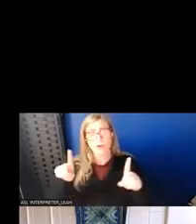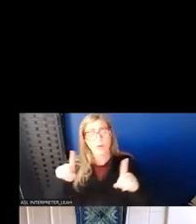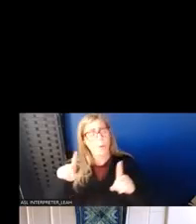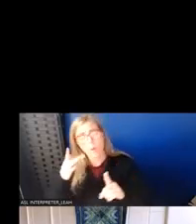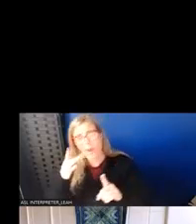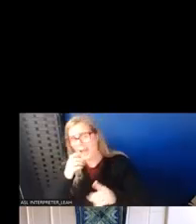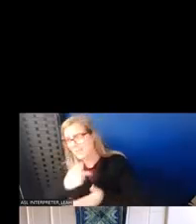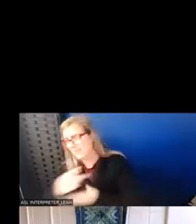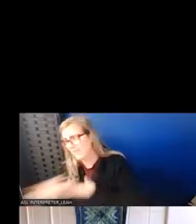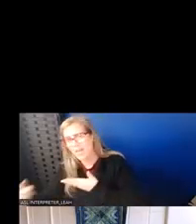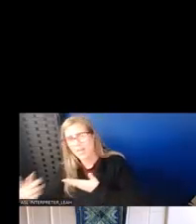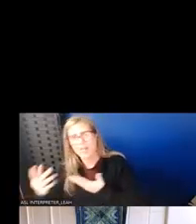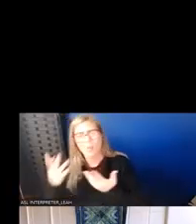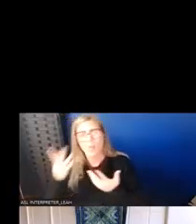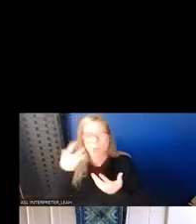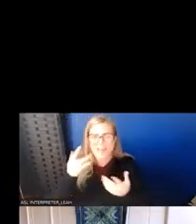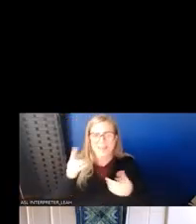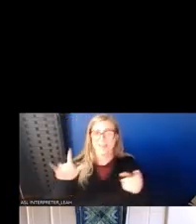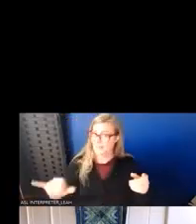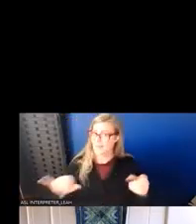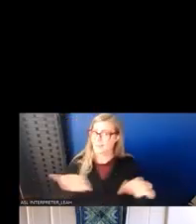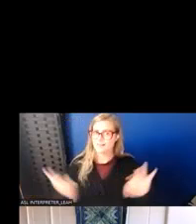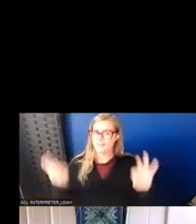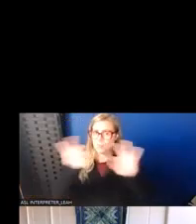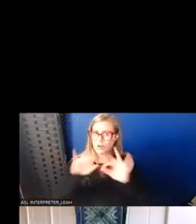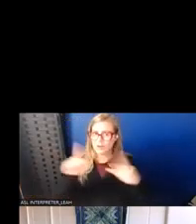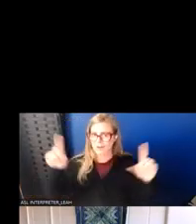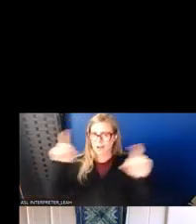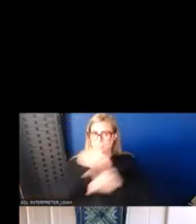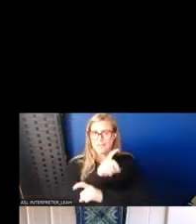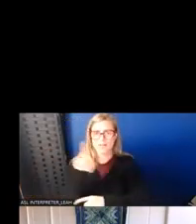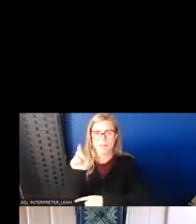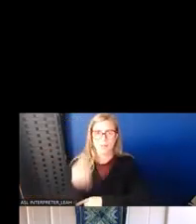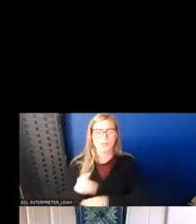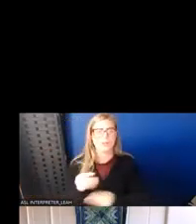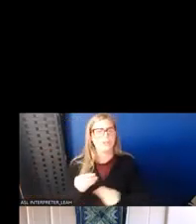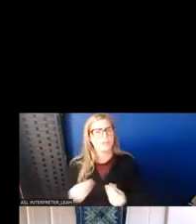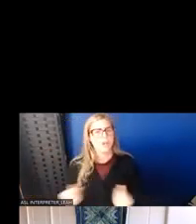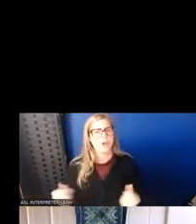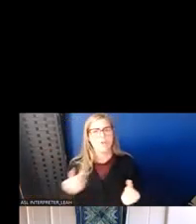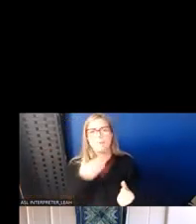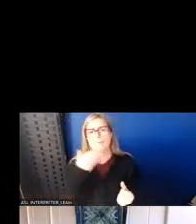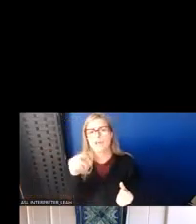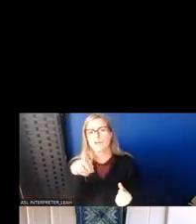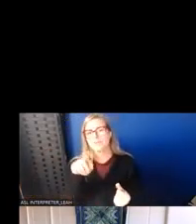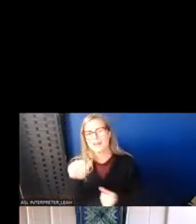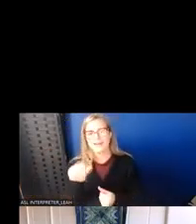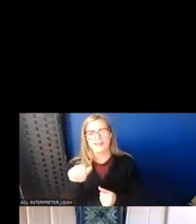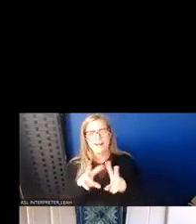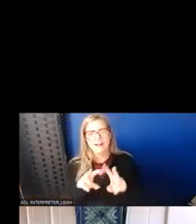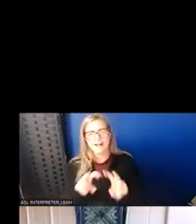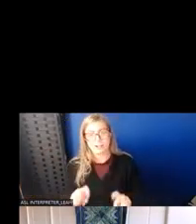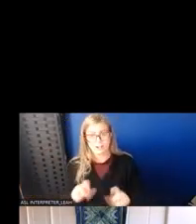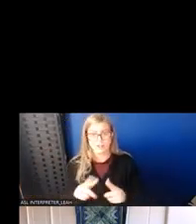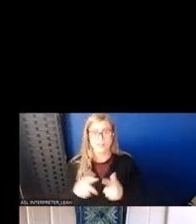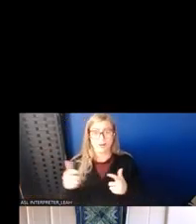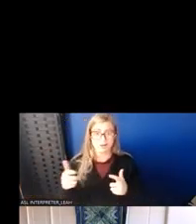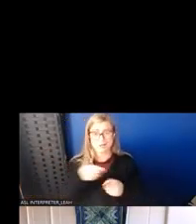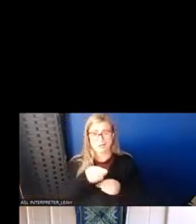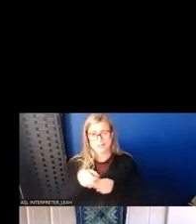complicated questions that is solved by better data and analytics and by larger disciplinary teams.